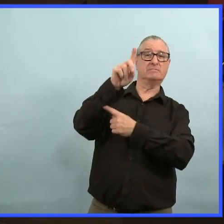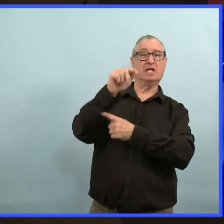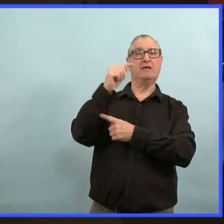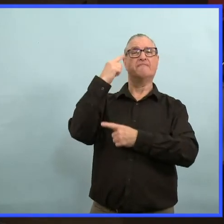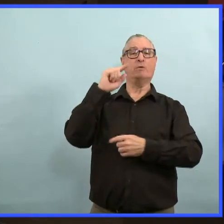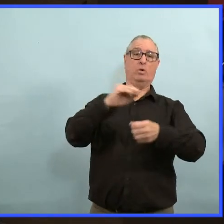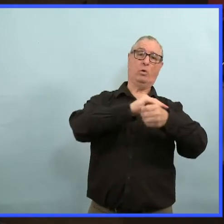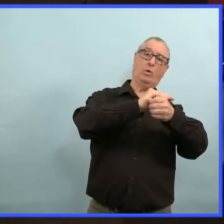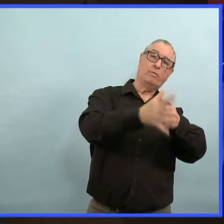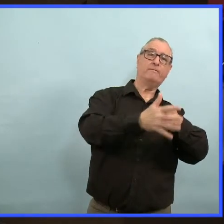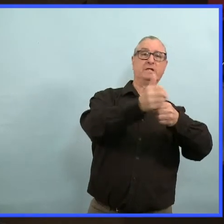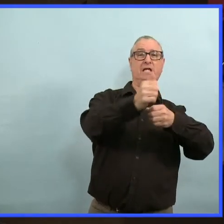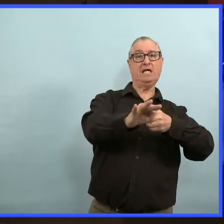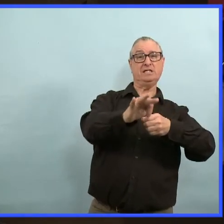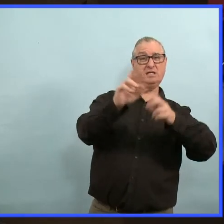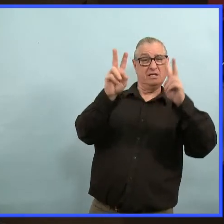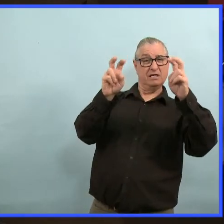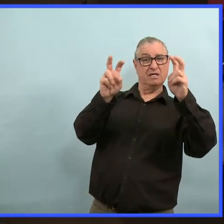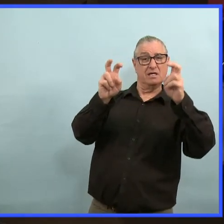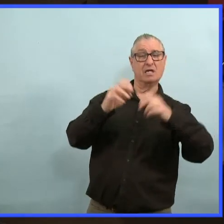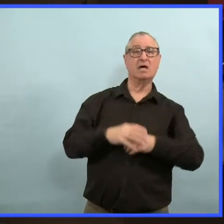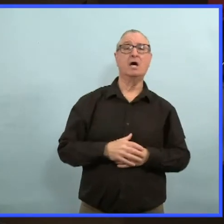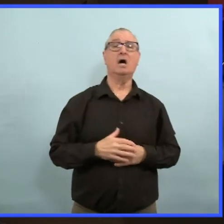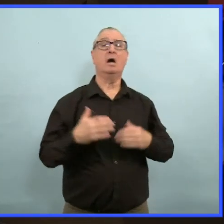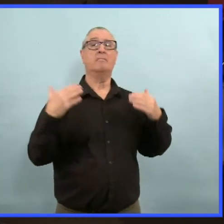the question is if it's our last update on the kovitz situation